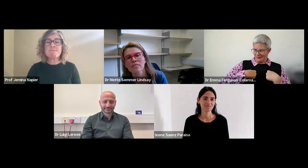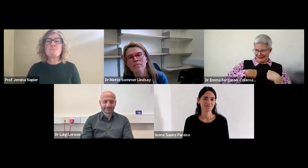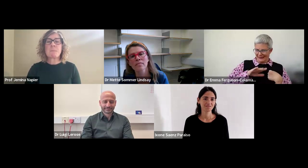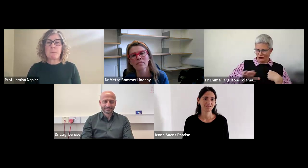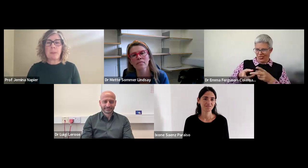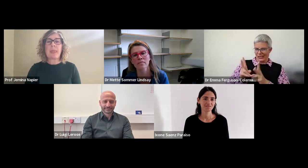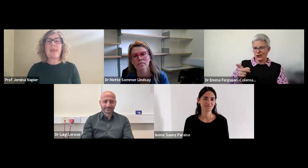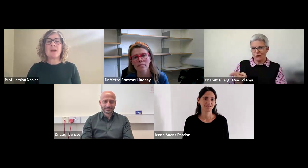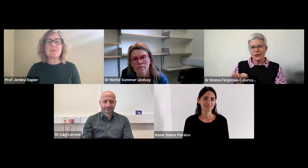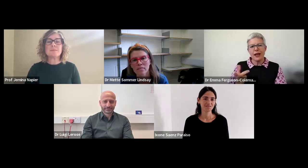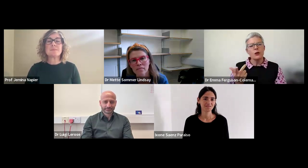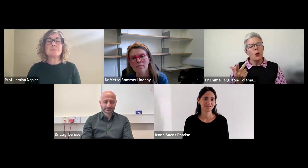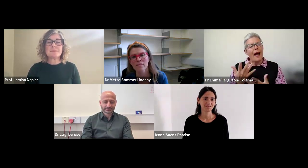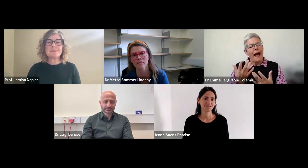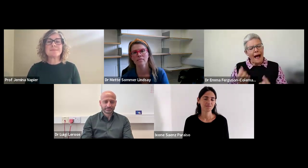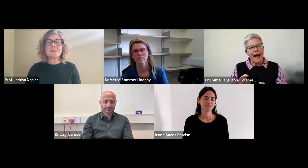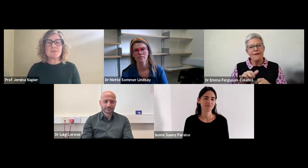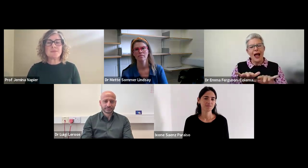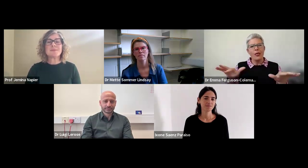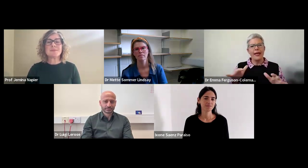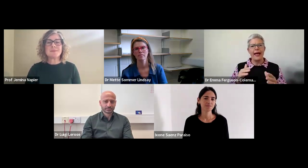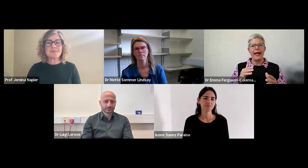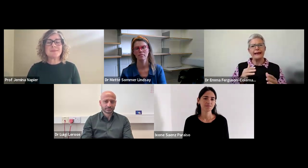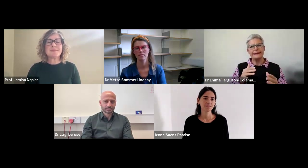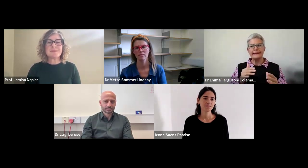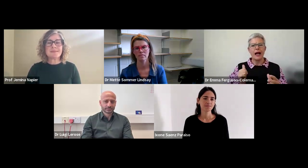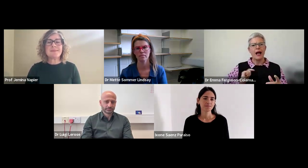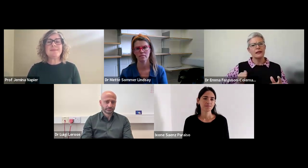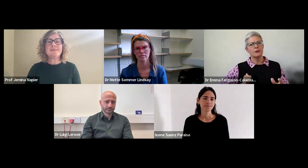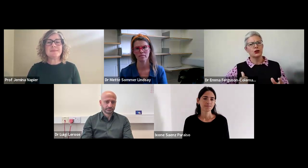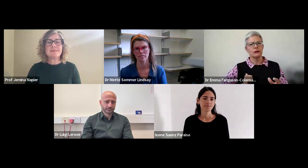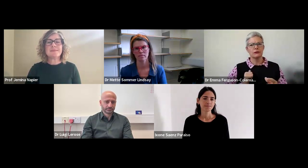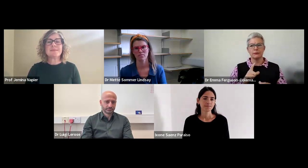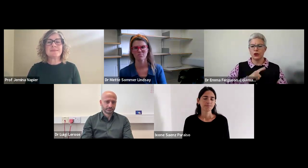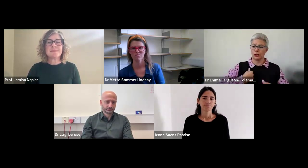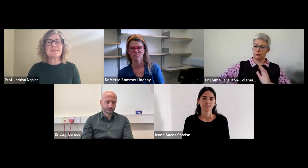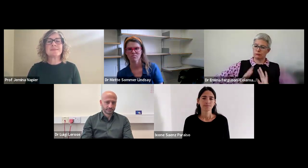and I have to say this is *my* PhD, not the interpreter's PhD, and I wrote it myself,